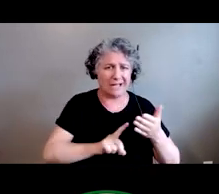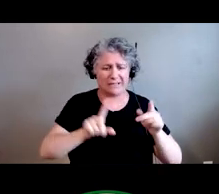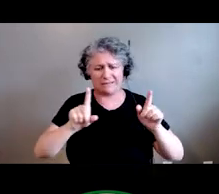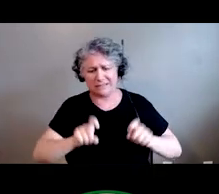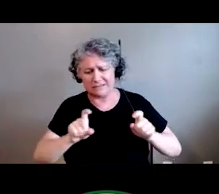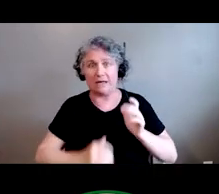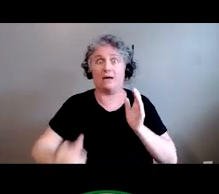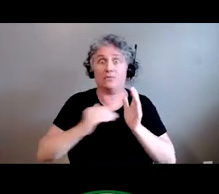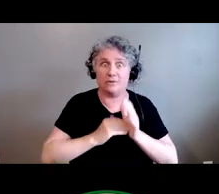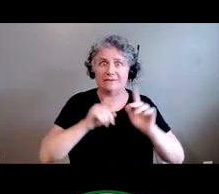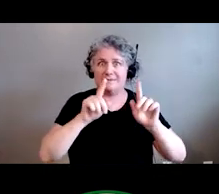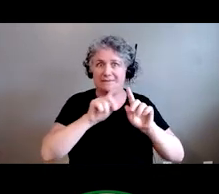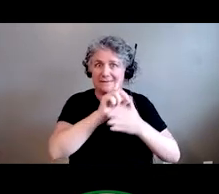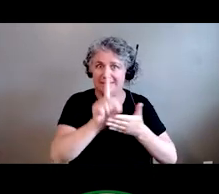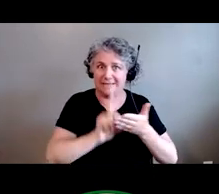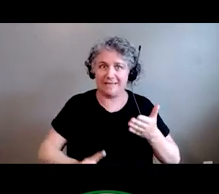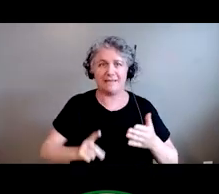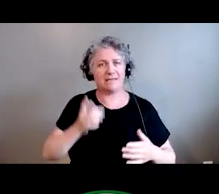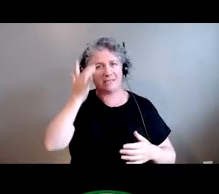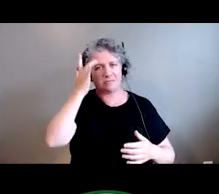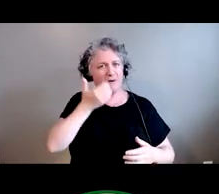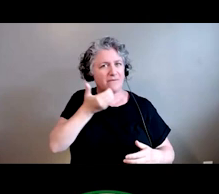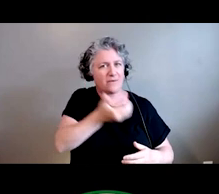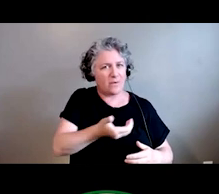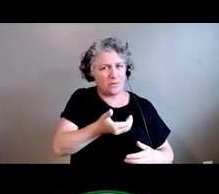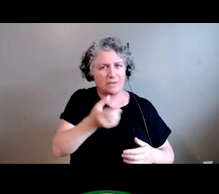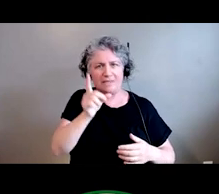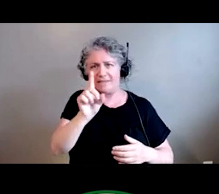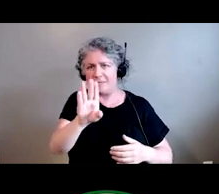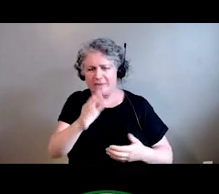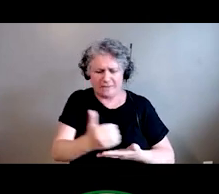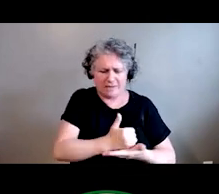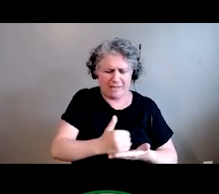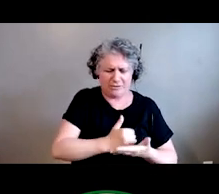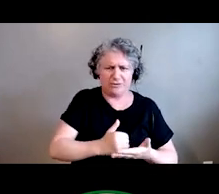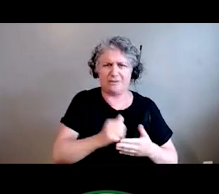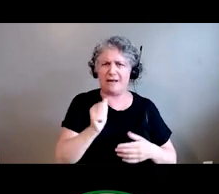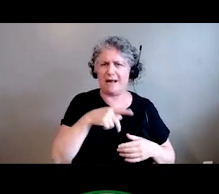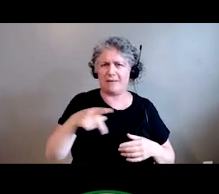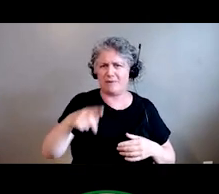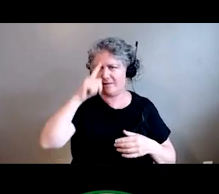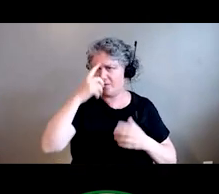We acknowledge the great work of Dr. Wakar Hawk and his Berg team at UMBC in technical aspects of this work.